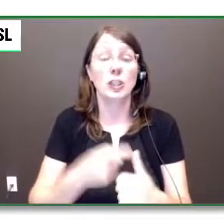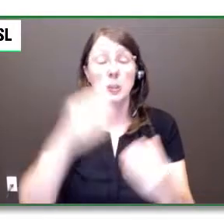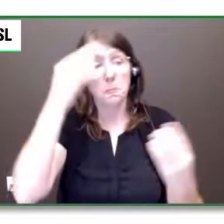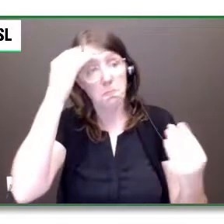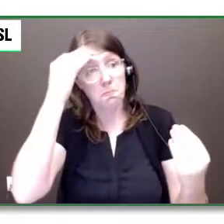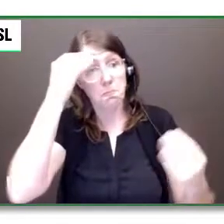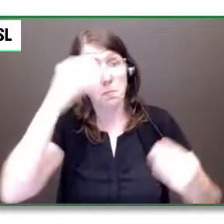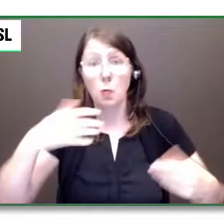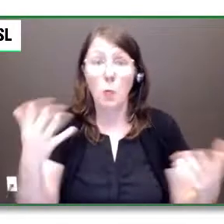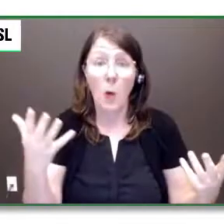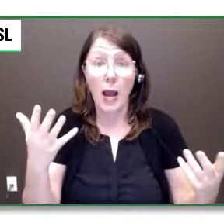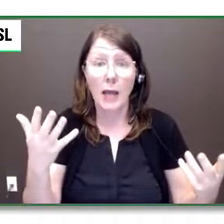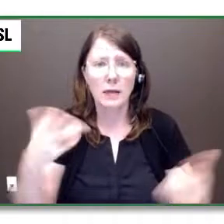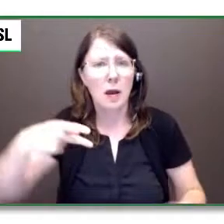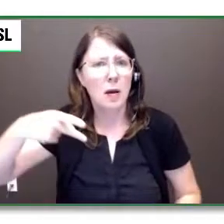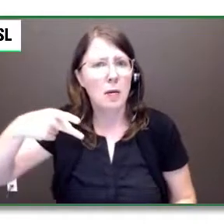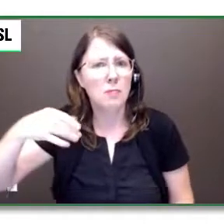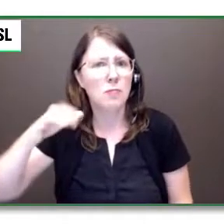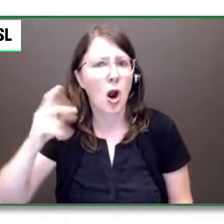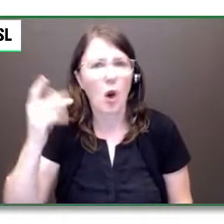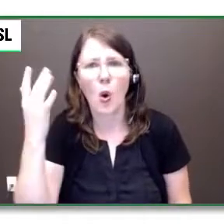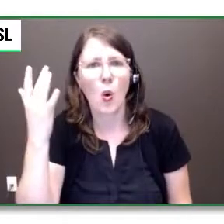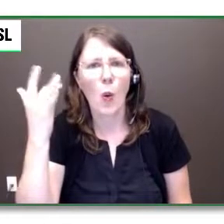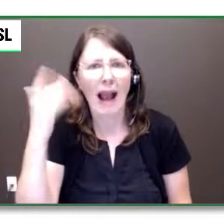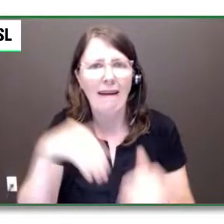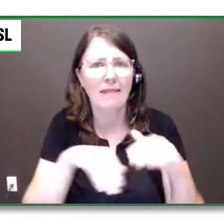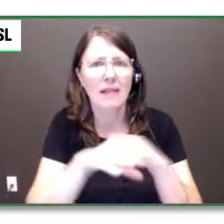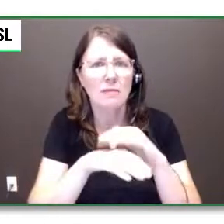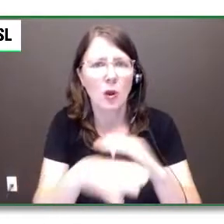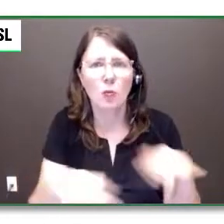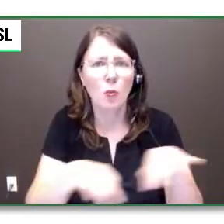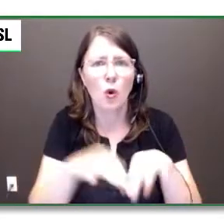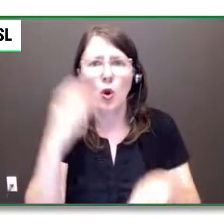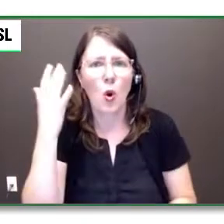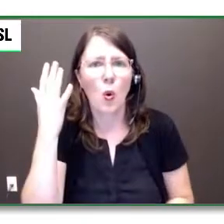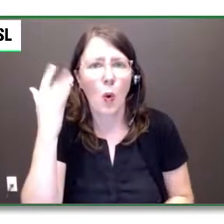And here we have a slide that has a picture of uh